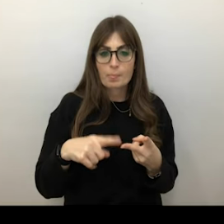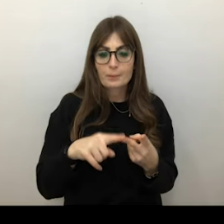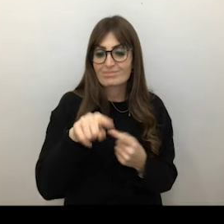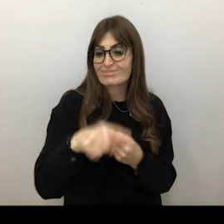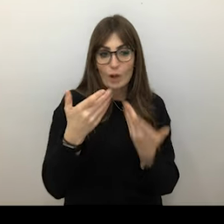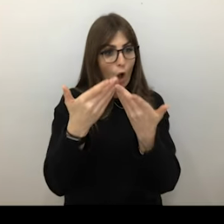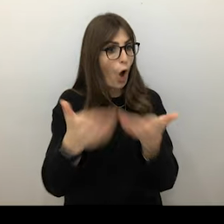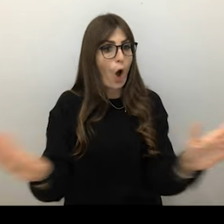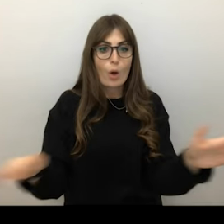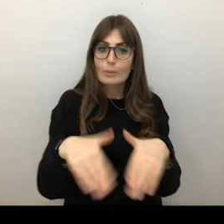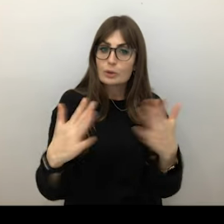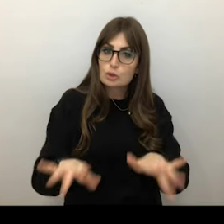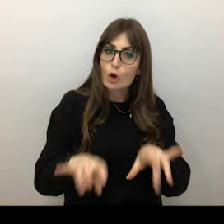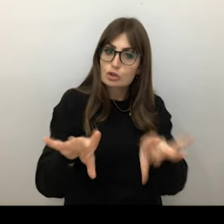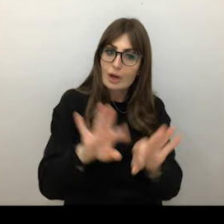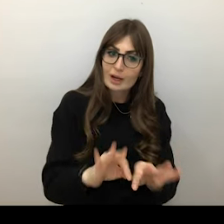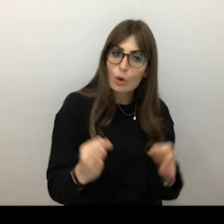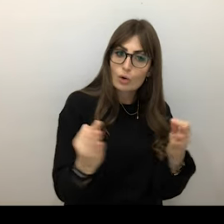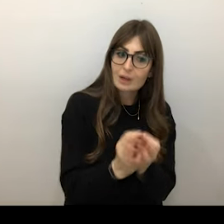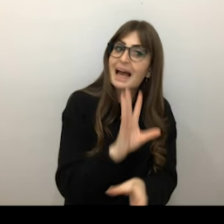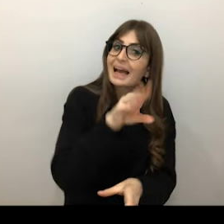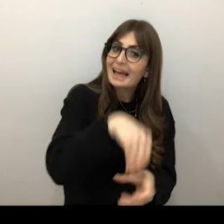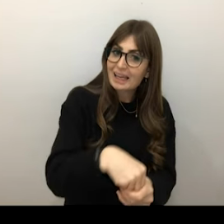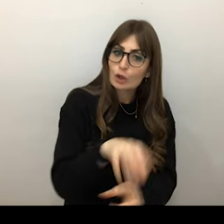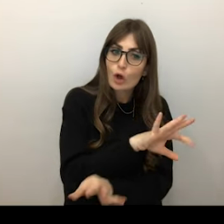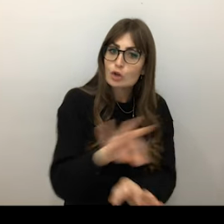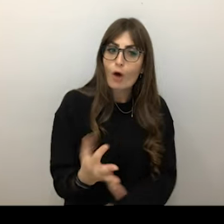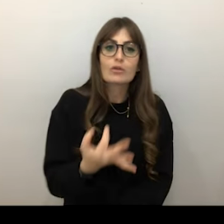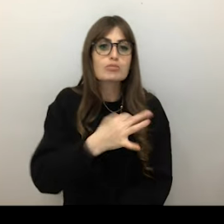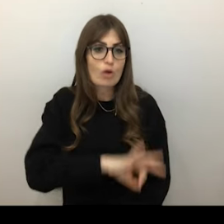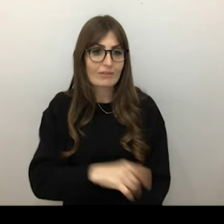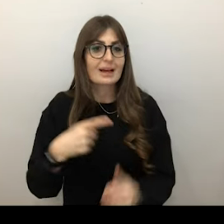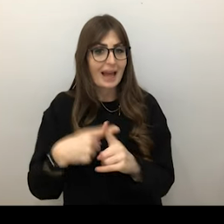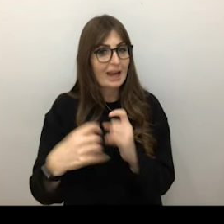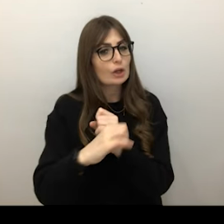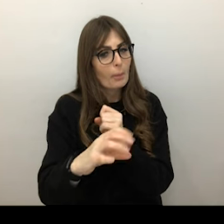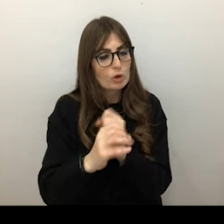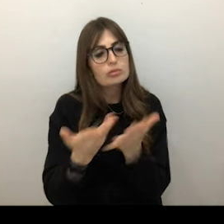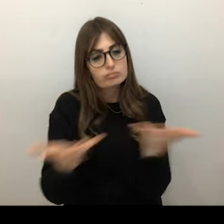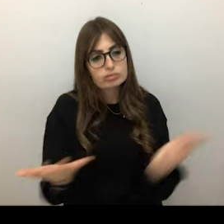In this round, the fund is open to Australian organisations. This includes not-for-profit and commercial organisations.